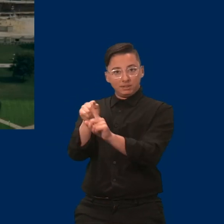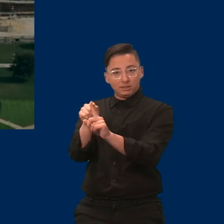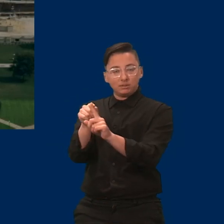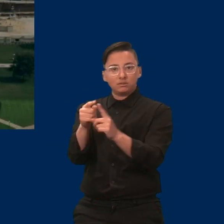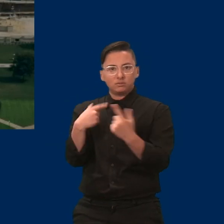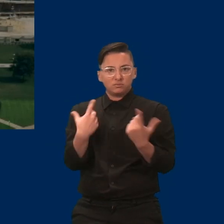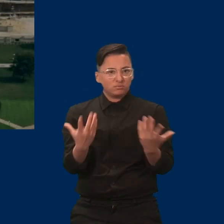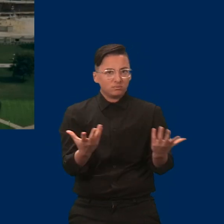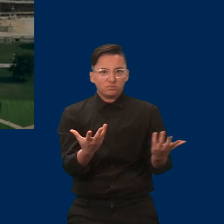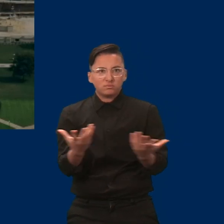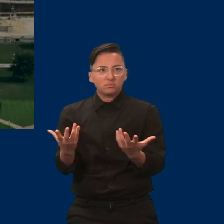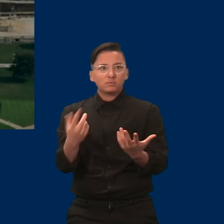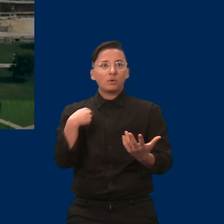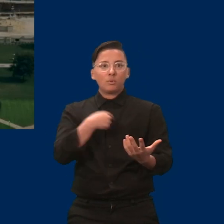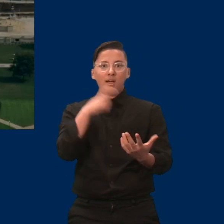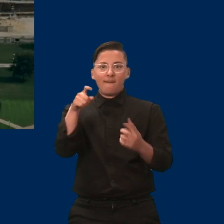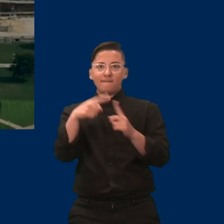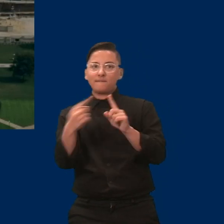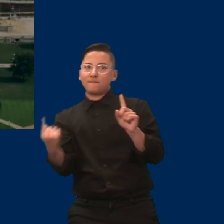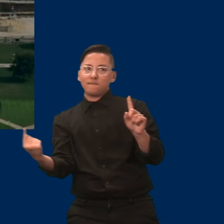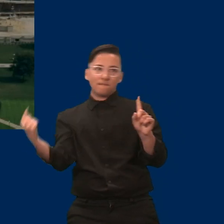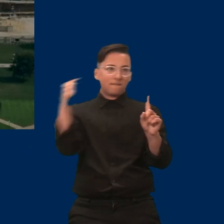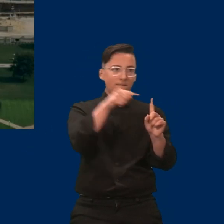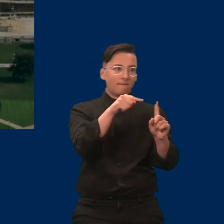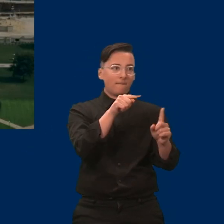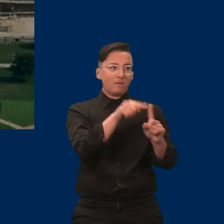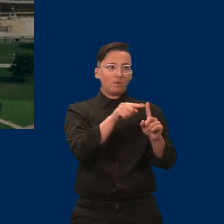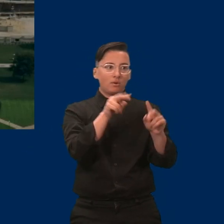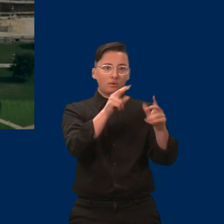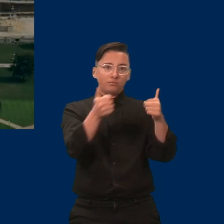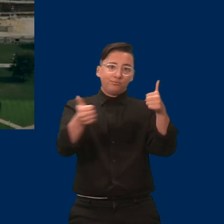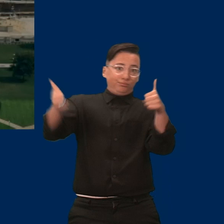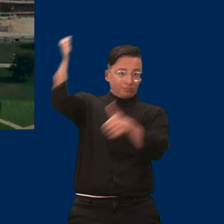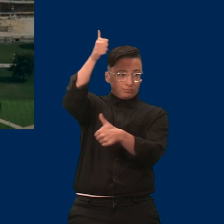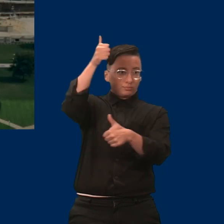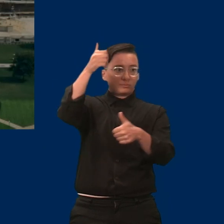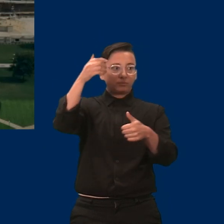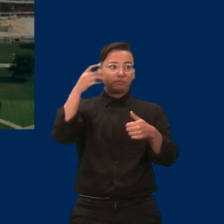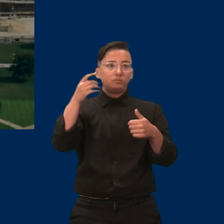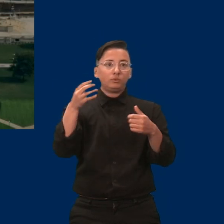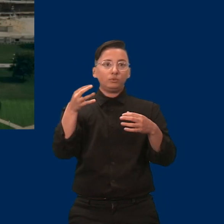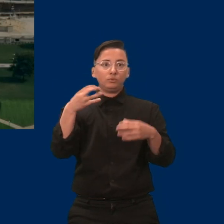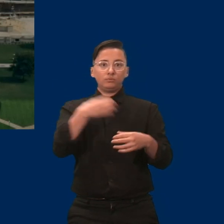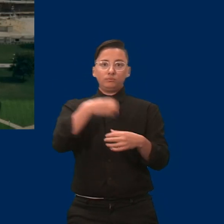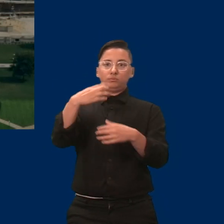is better equipped to help Minnesotans with disabilities, ensure their rights, recognize and enforce.